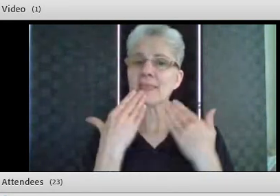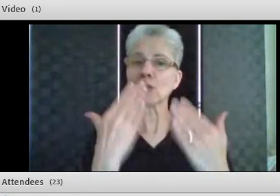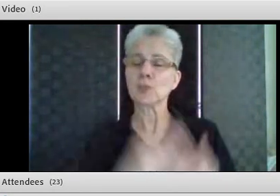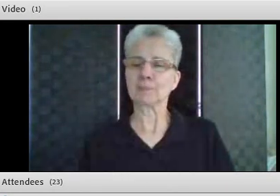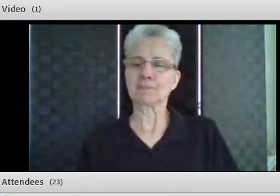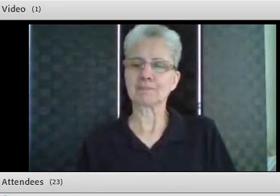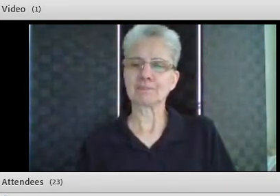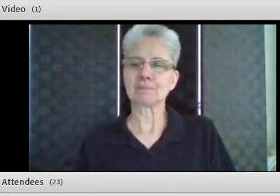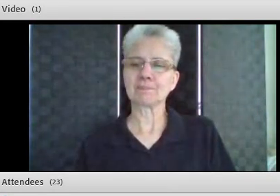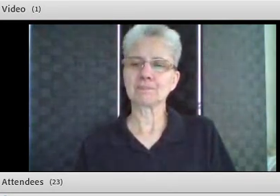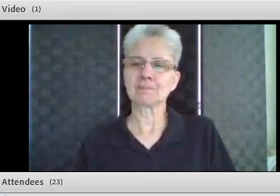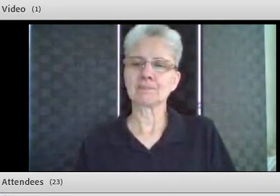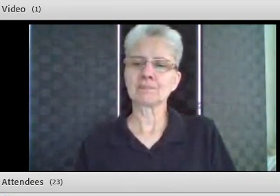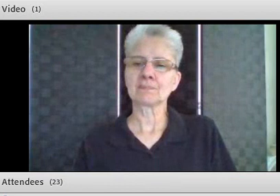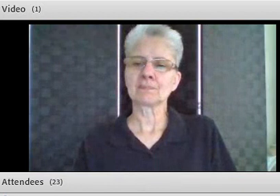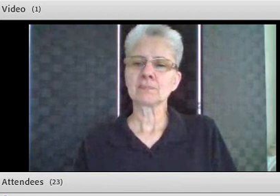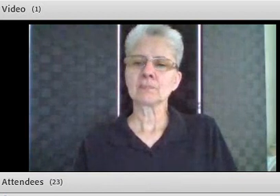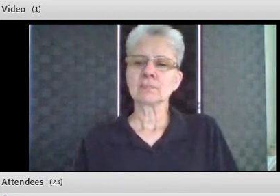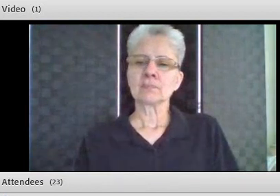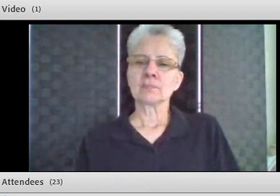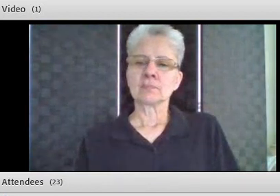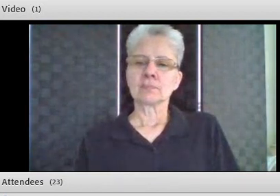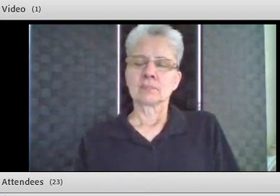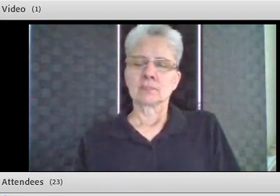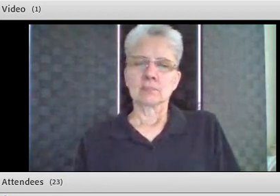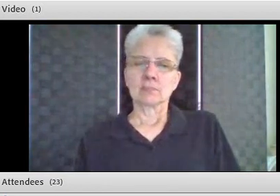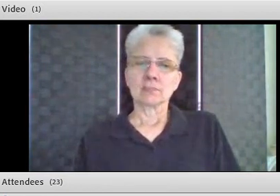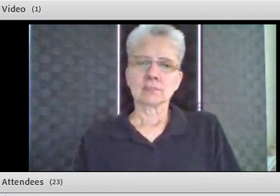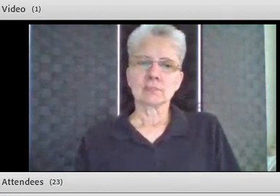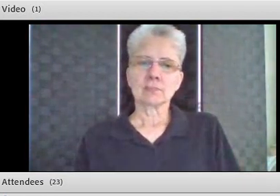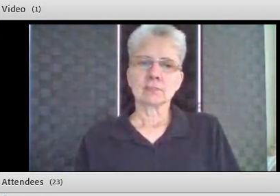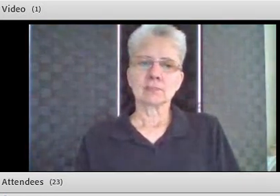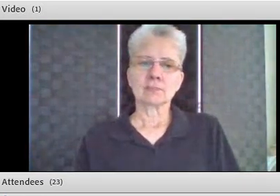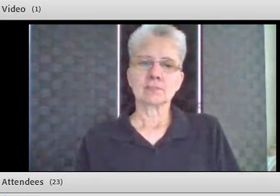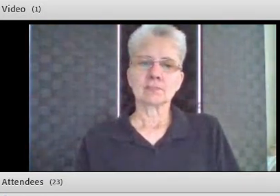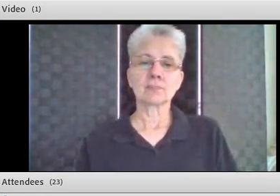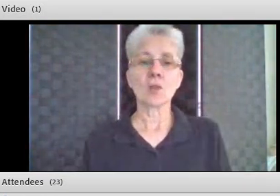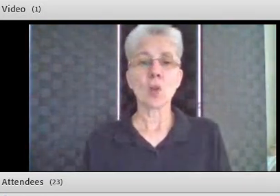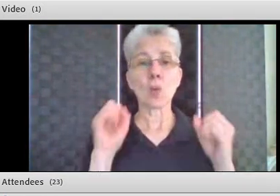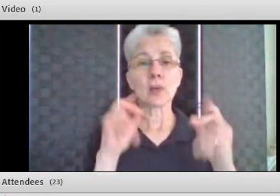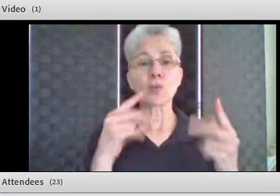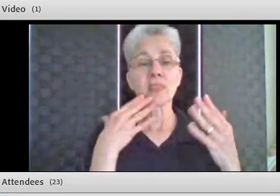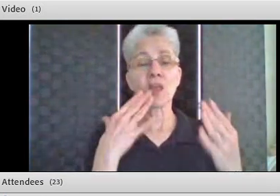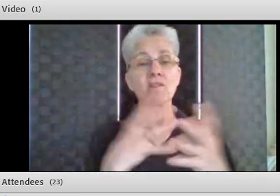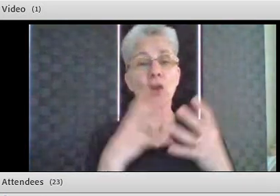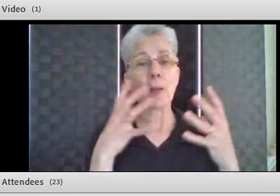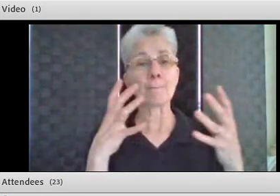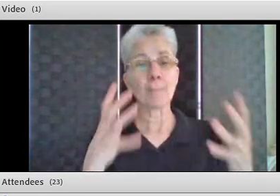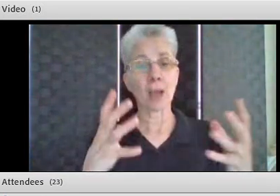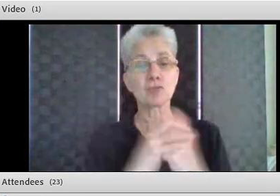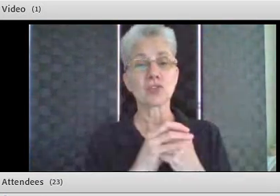and hope that there's some stuff that you can take away and do in your library setting. Castro: Okay, so thank you very much, Hilary and Ryan, for a very informative and fun webinar.